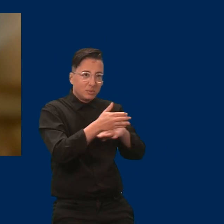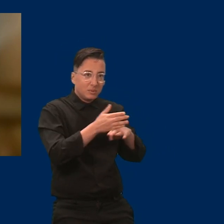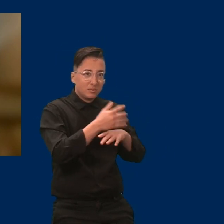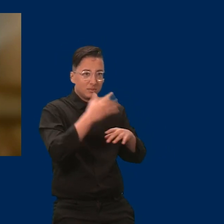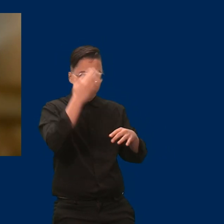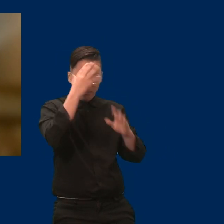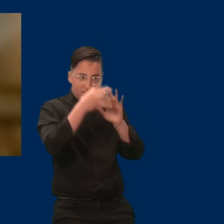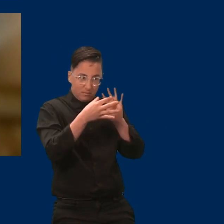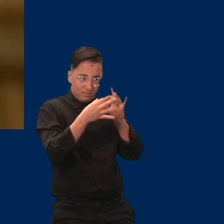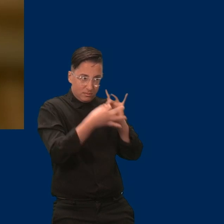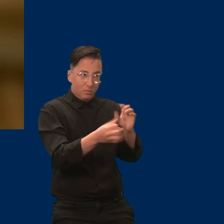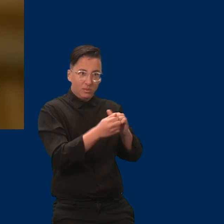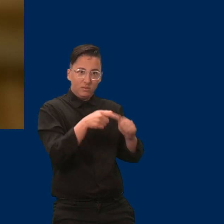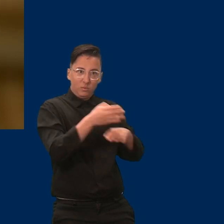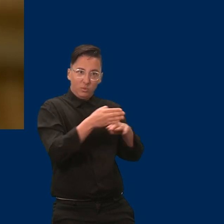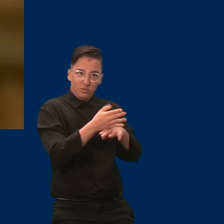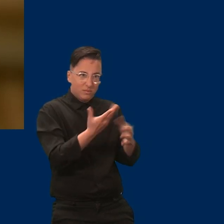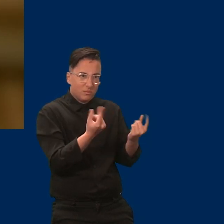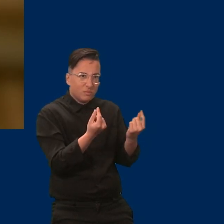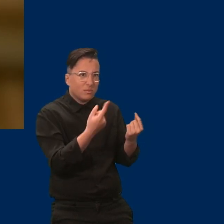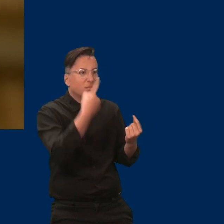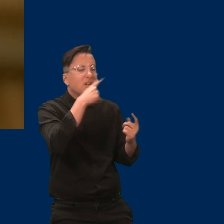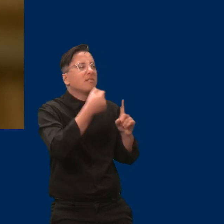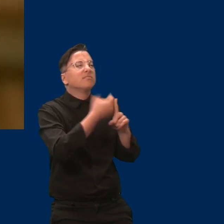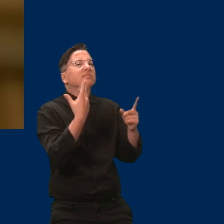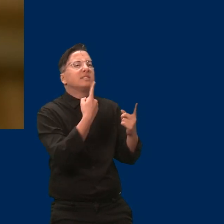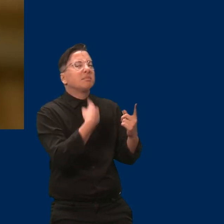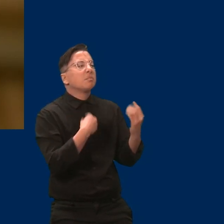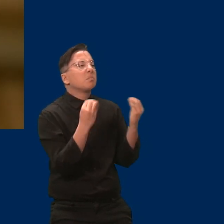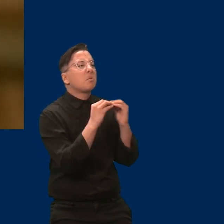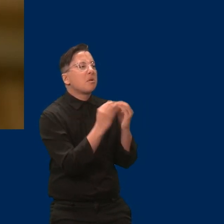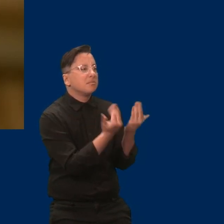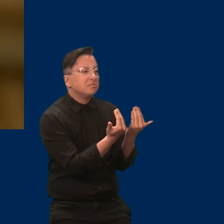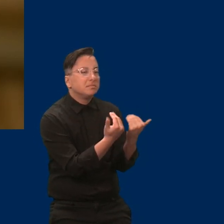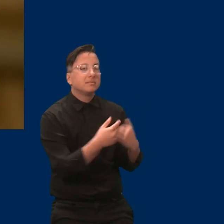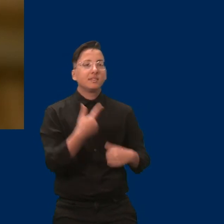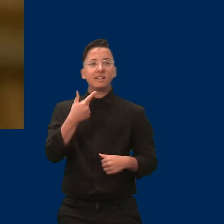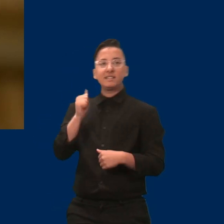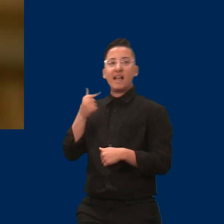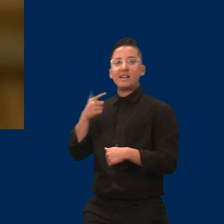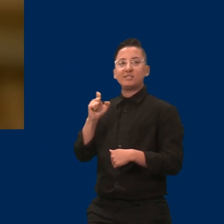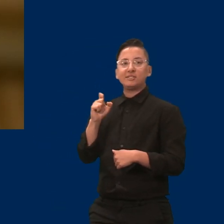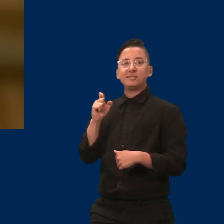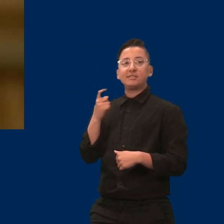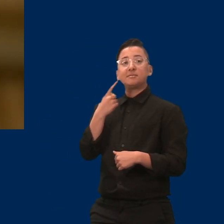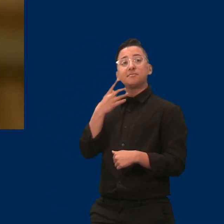(Gage) Yeah. I like working with my hands.